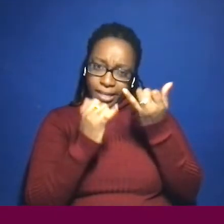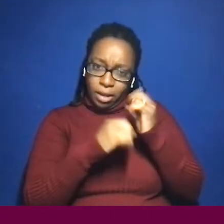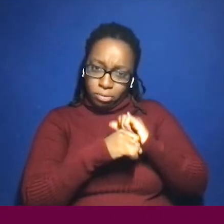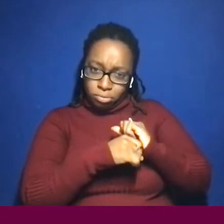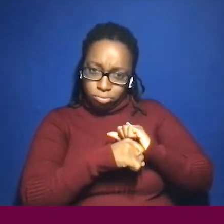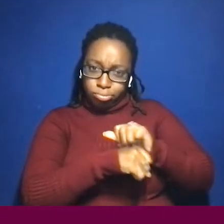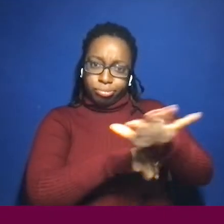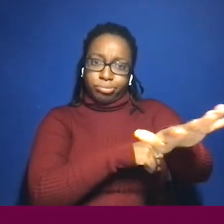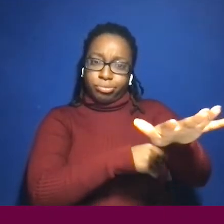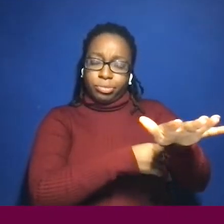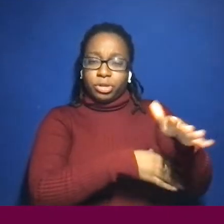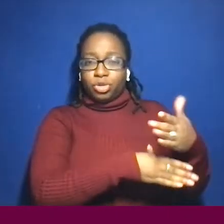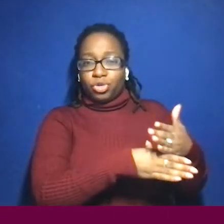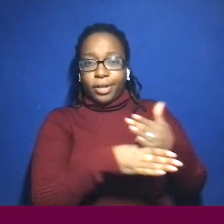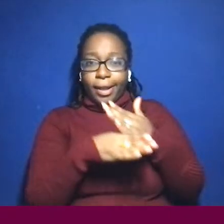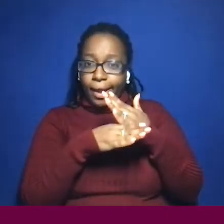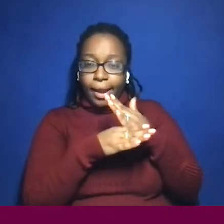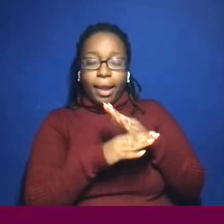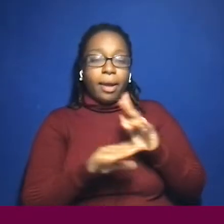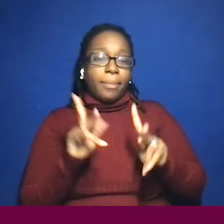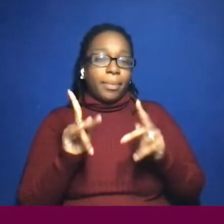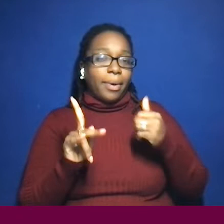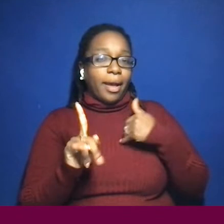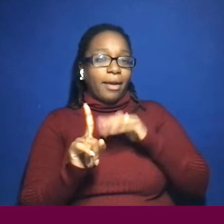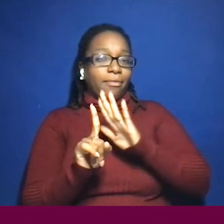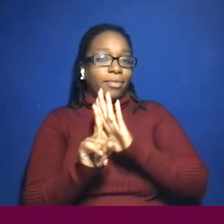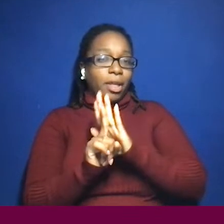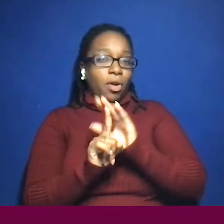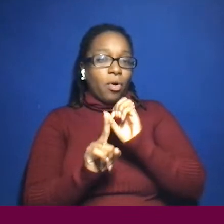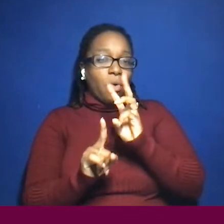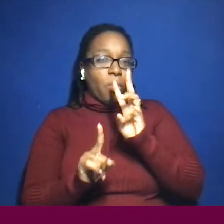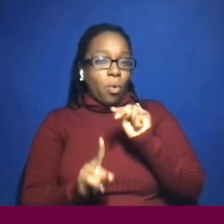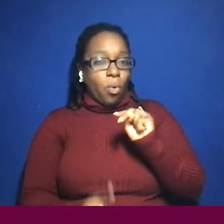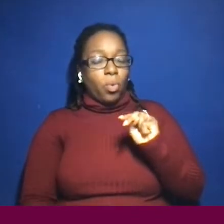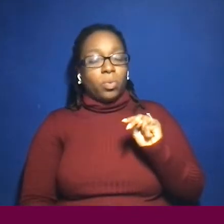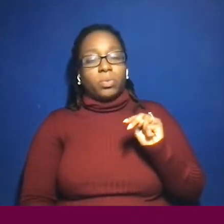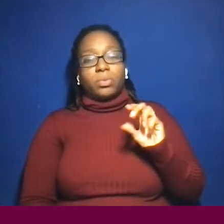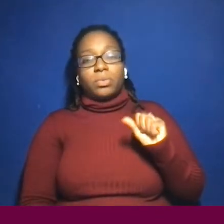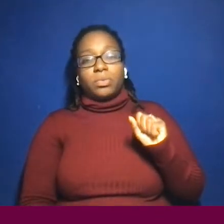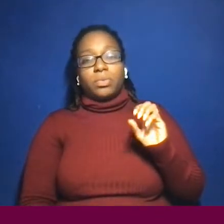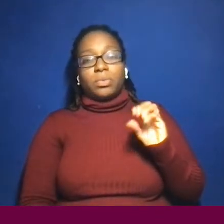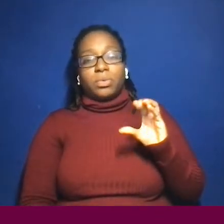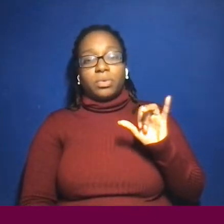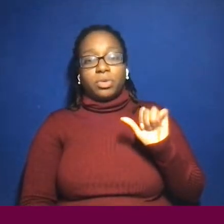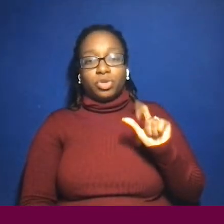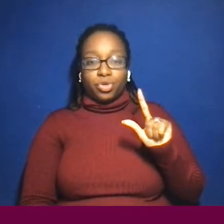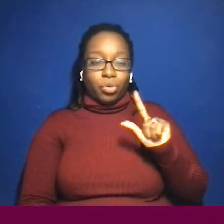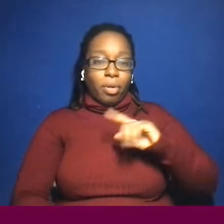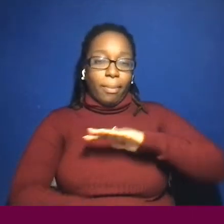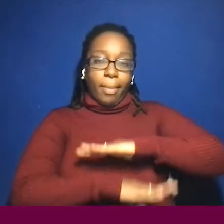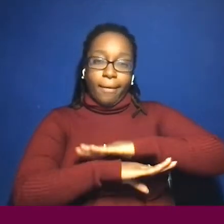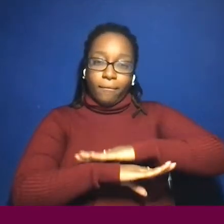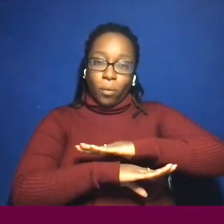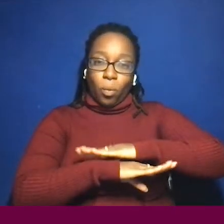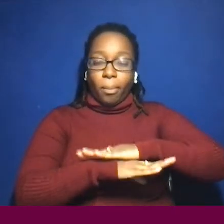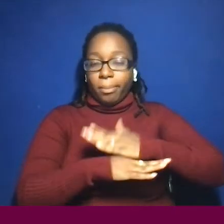because now everybody has platforms with social. But I'm also concerned about just,